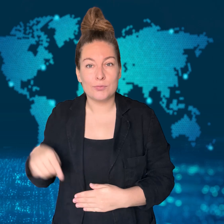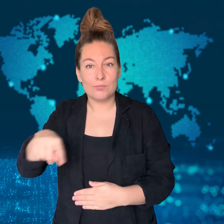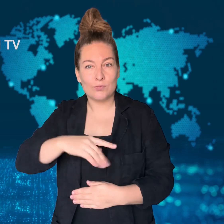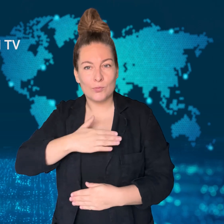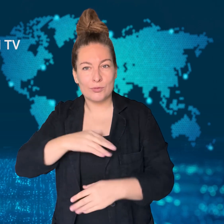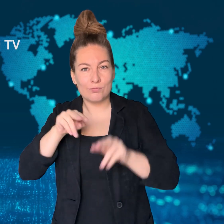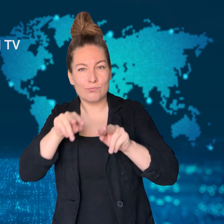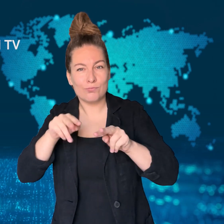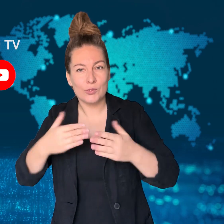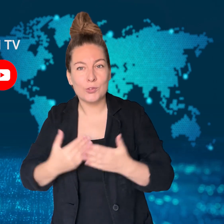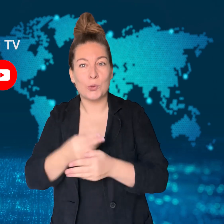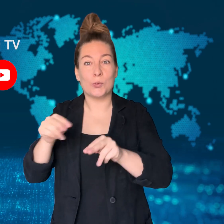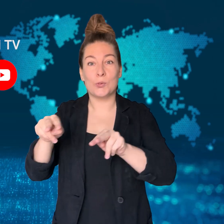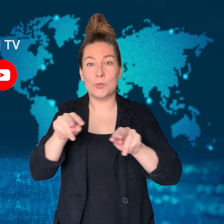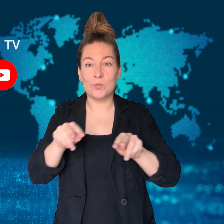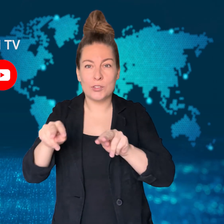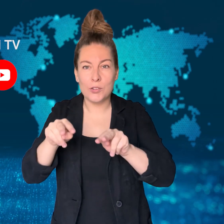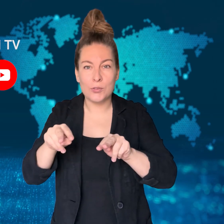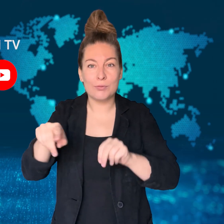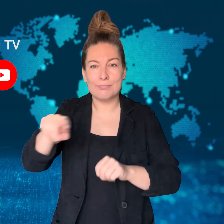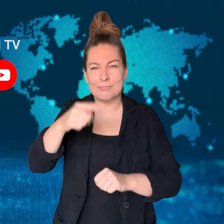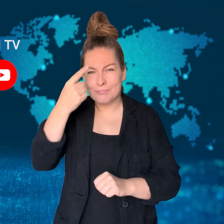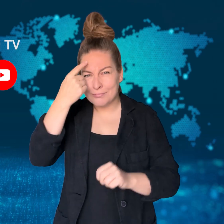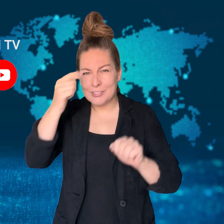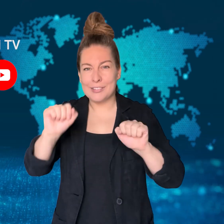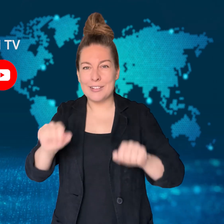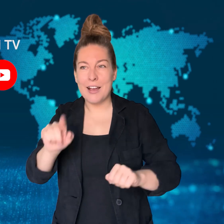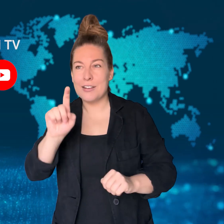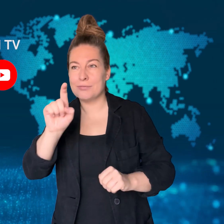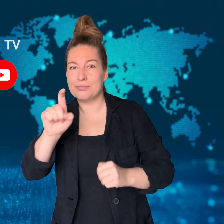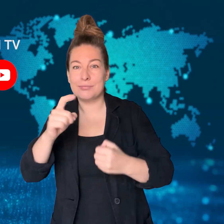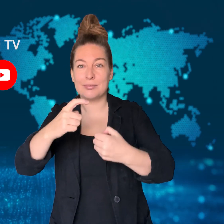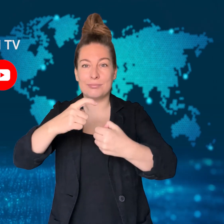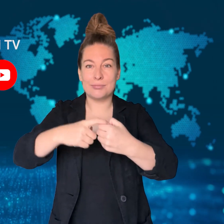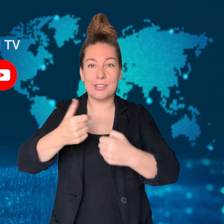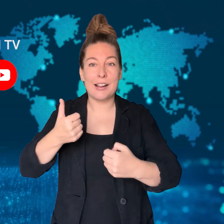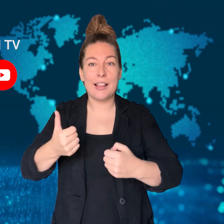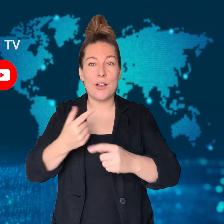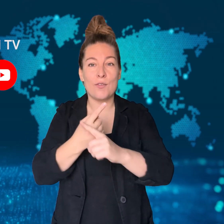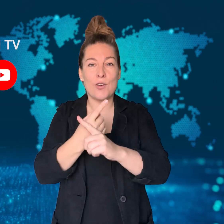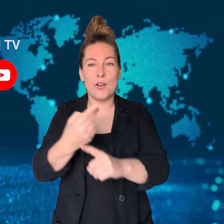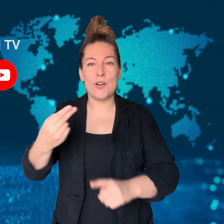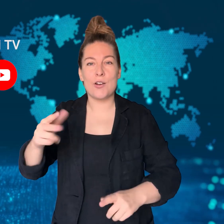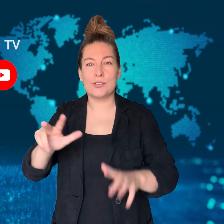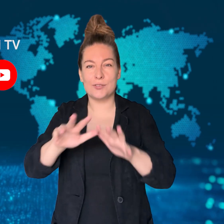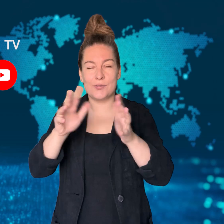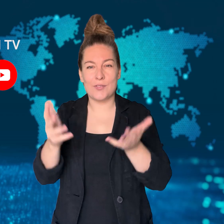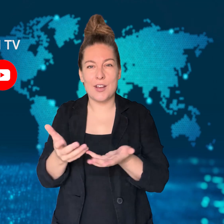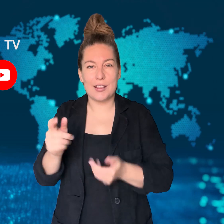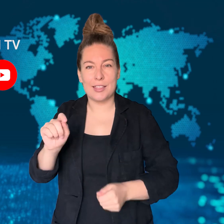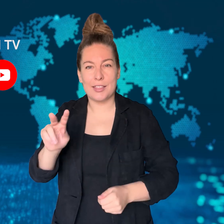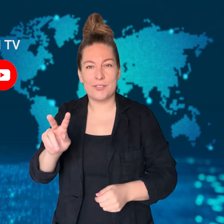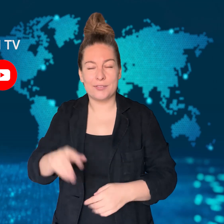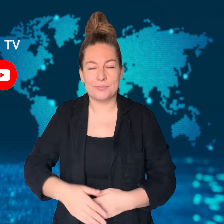Don't forget to subscribe, like, and follow H3 World TV to get new video updates!